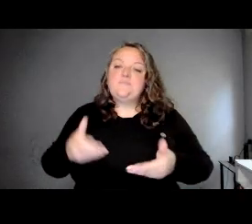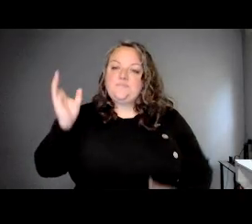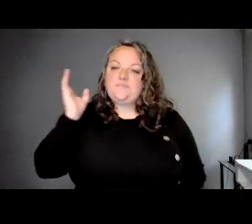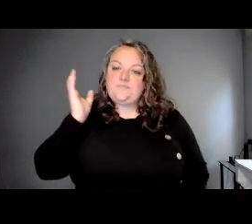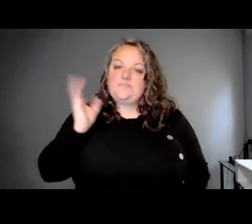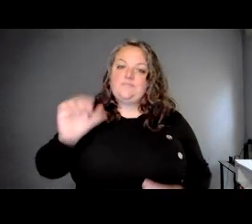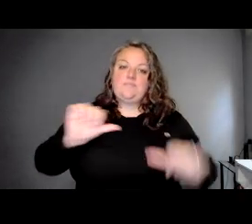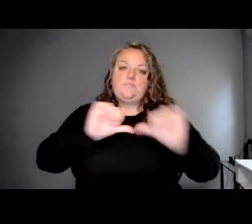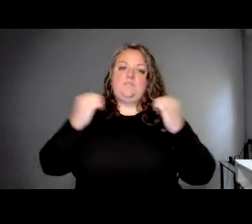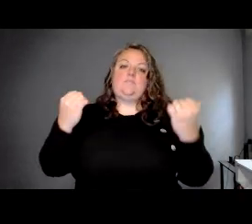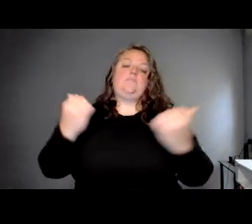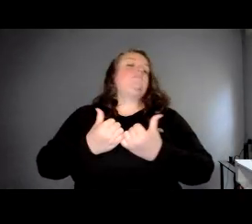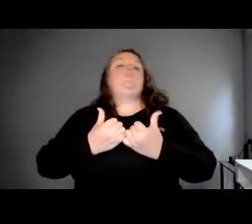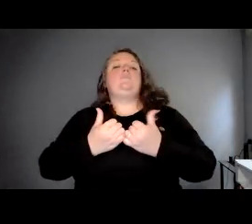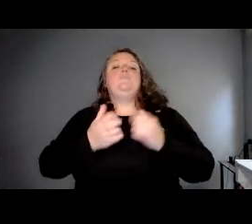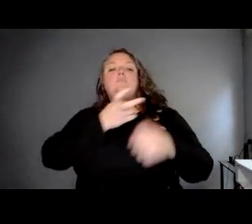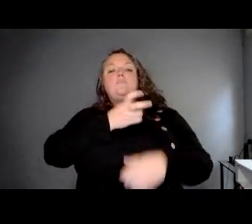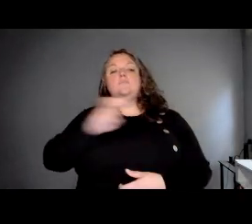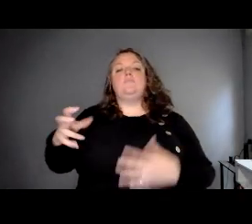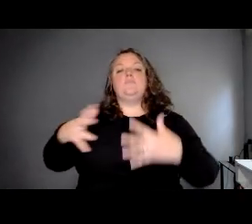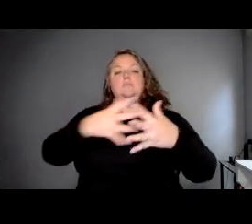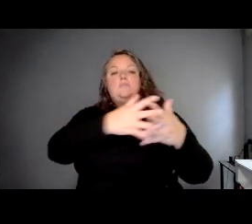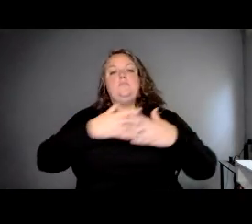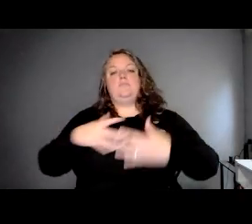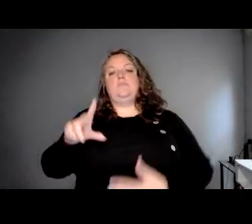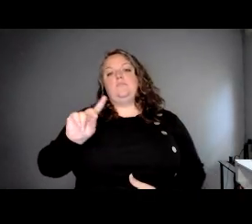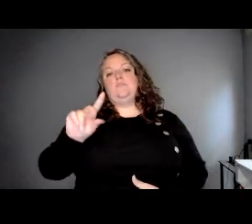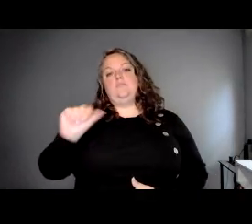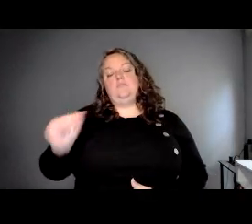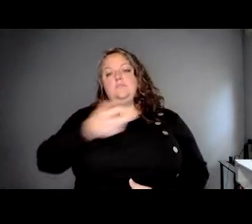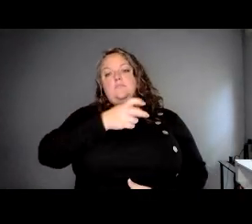of Transportation's Americans with Disabilities Act Transition Plan.